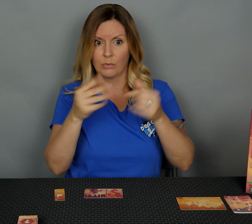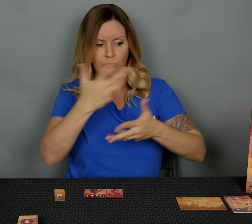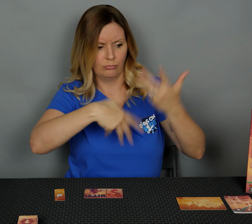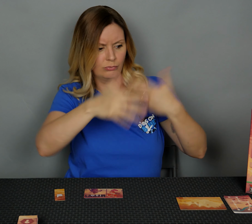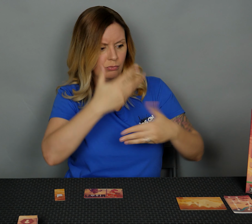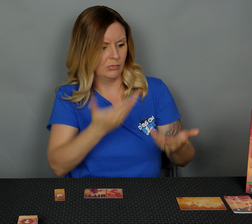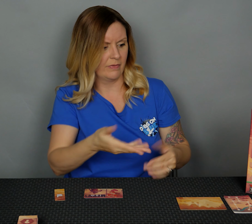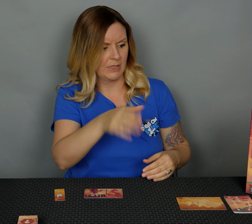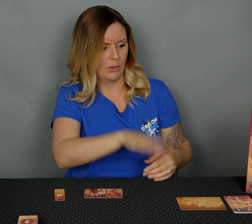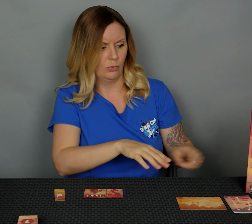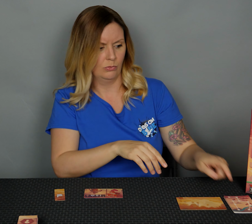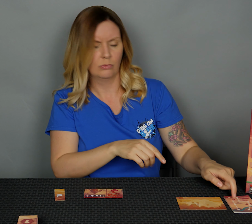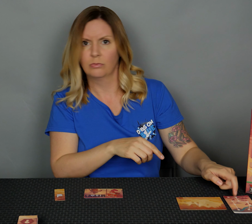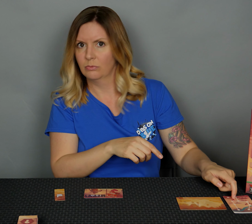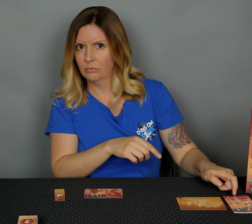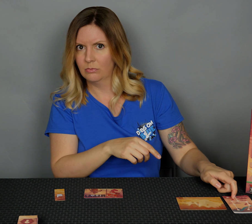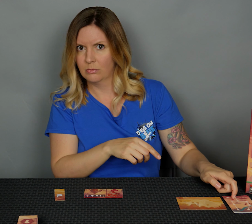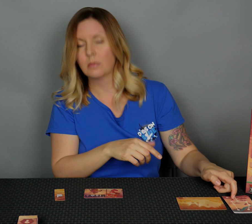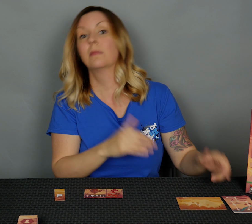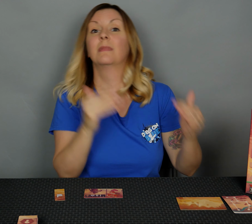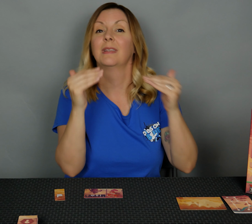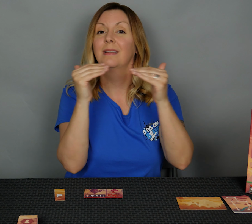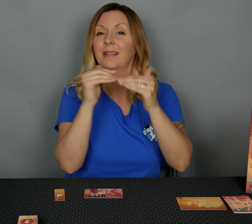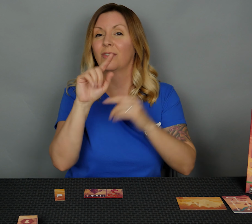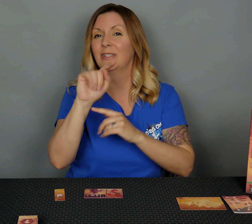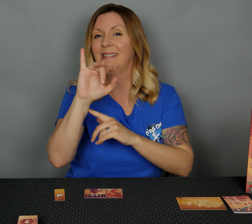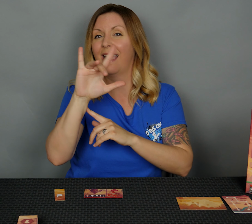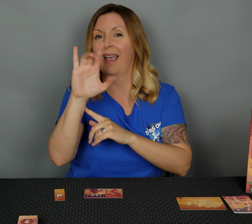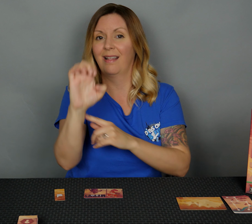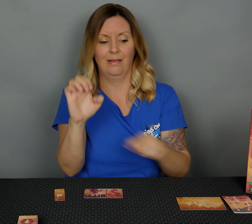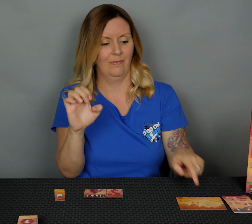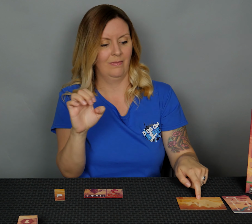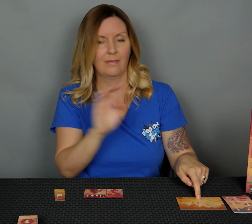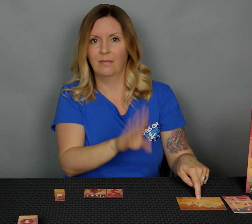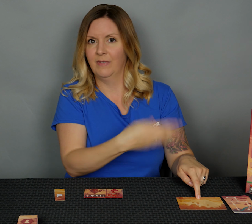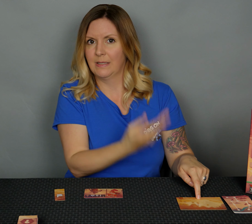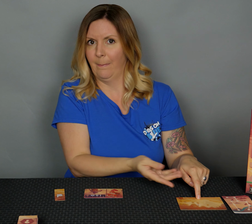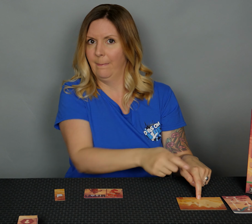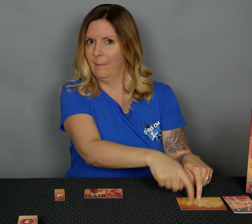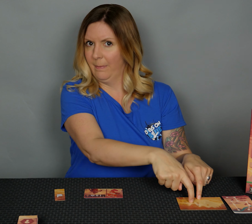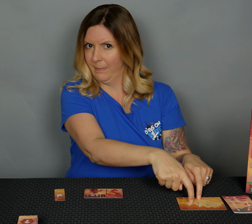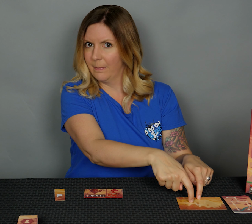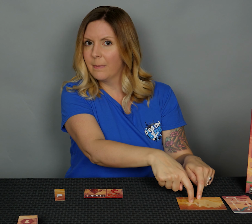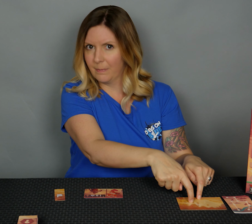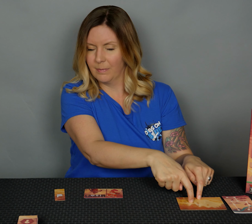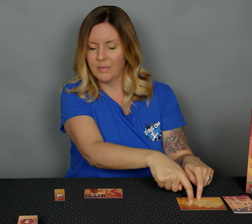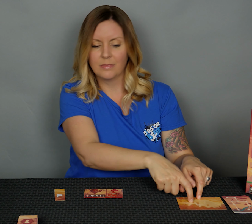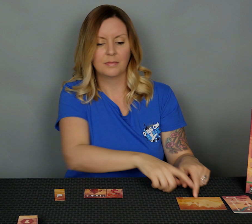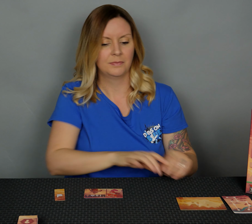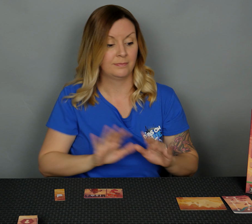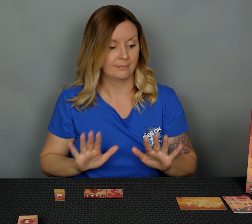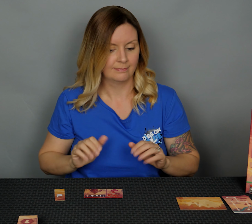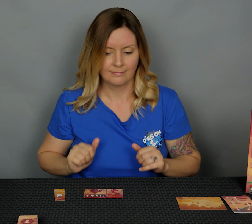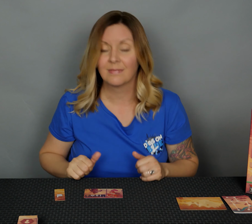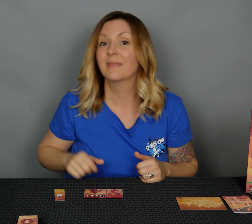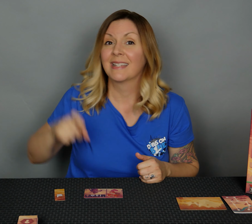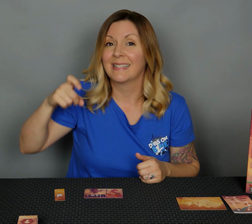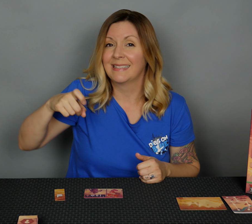Shuffle the level cards in a face down deck. Place the level tile face-up near the level cards.